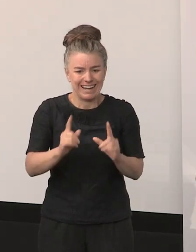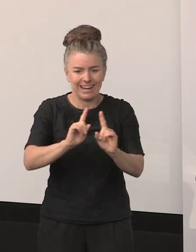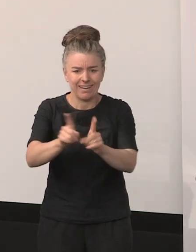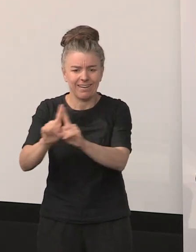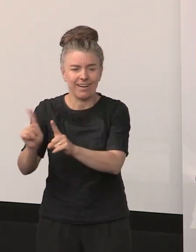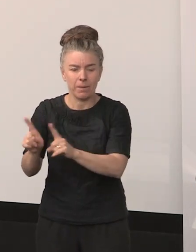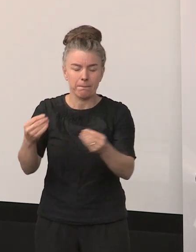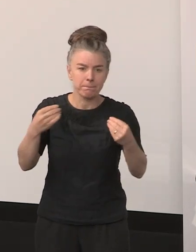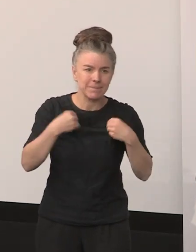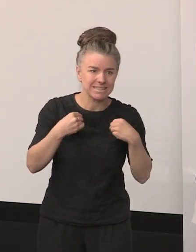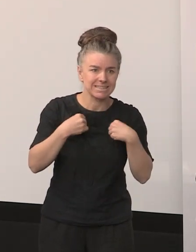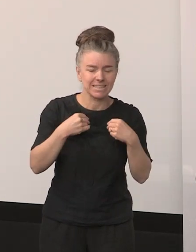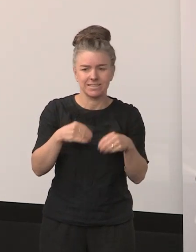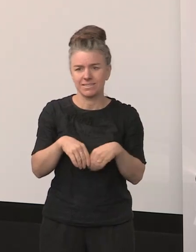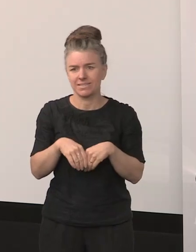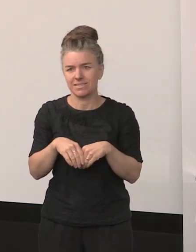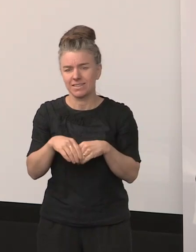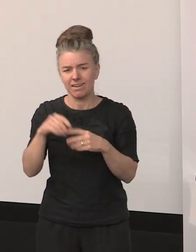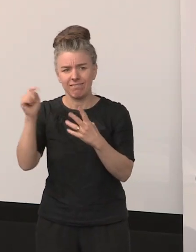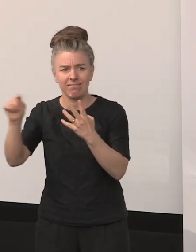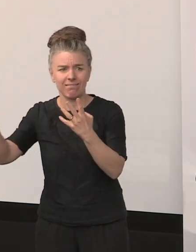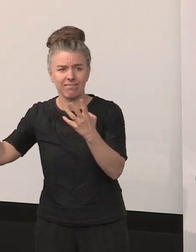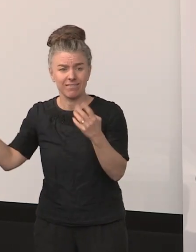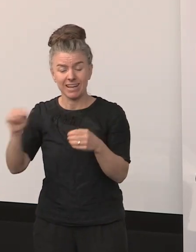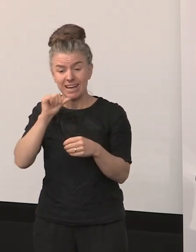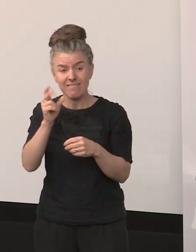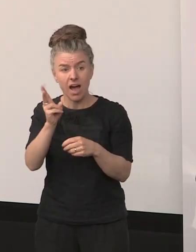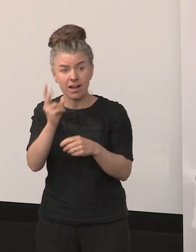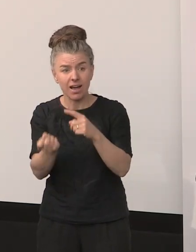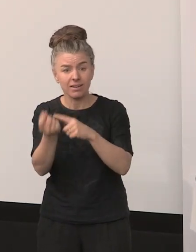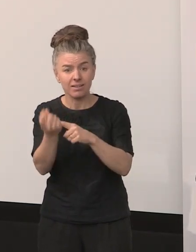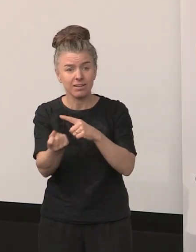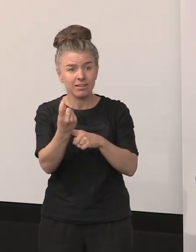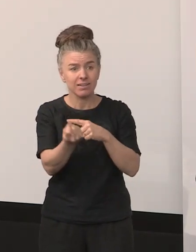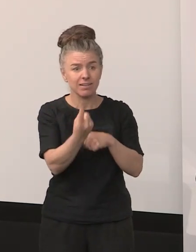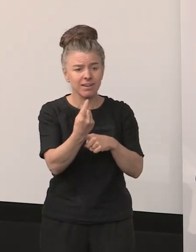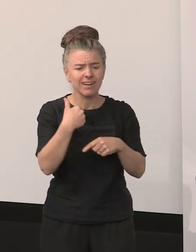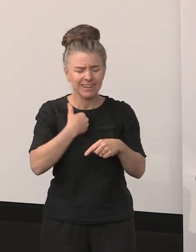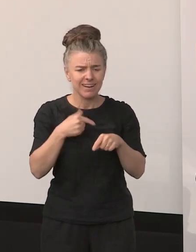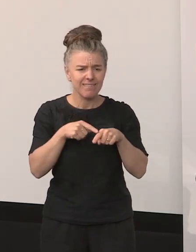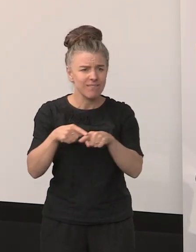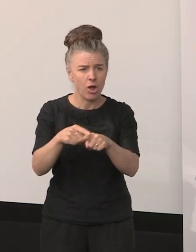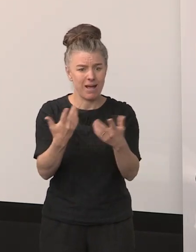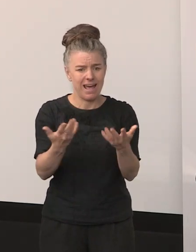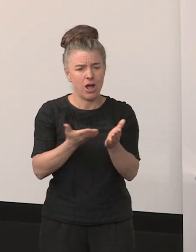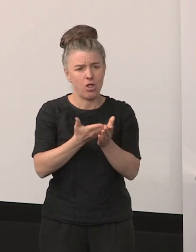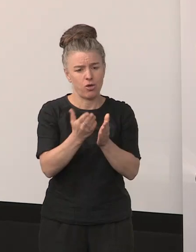the more that we can prepare across all aspects of our core